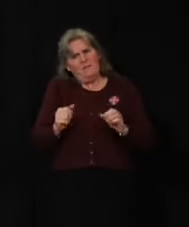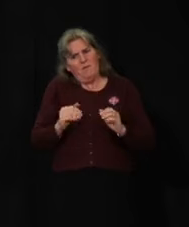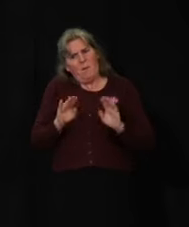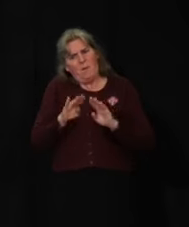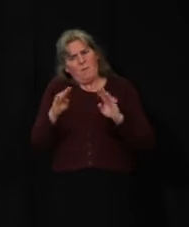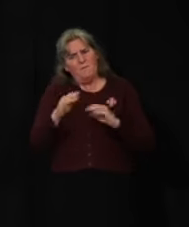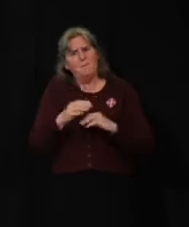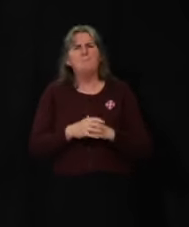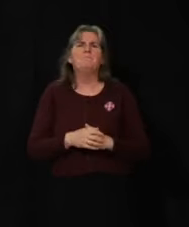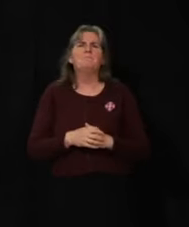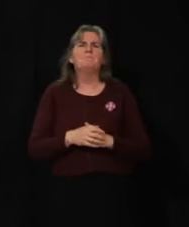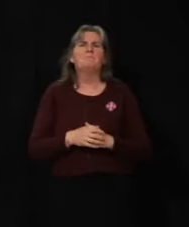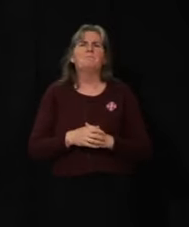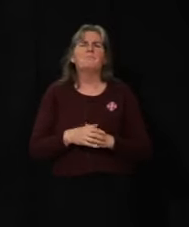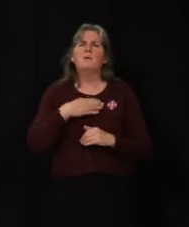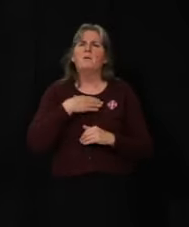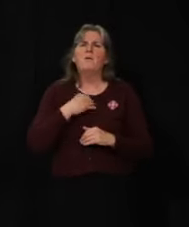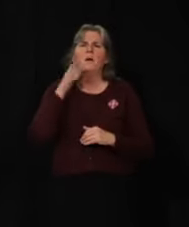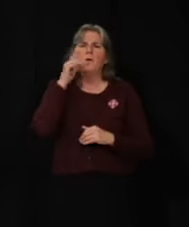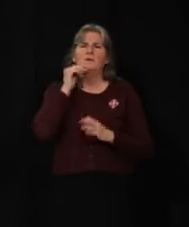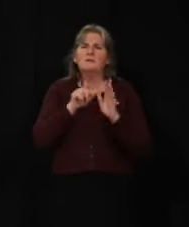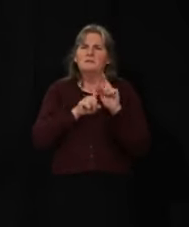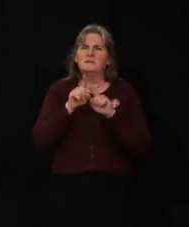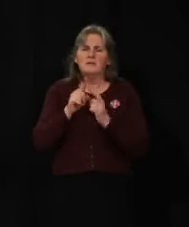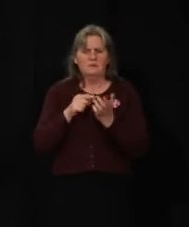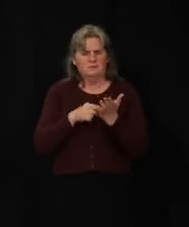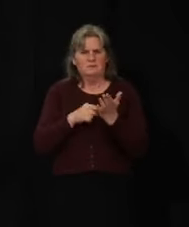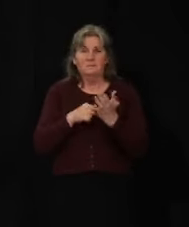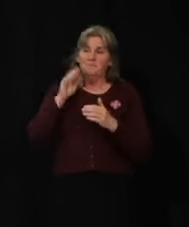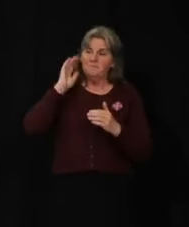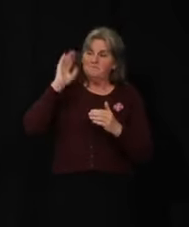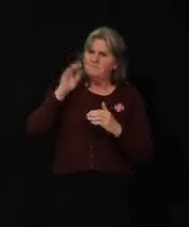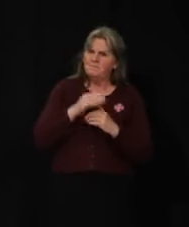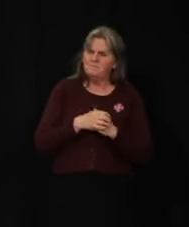would be looking to go farther afield. The first summer camping weekend